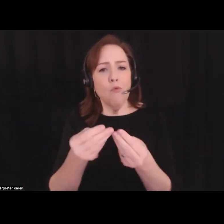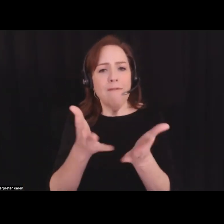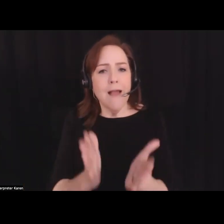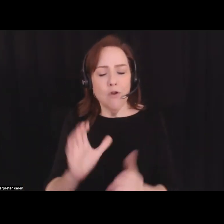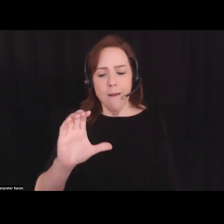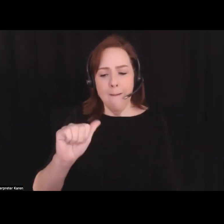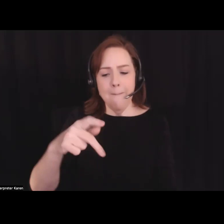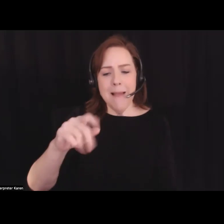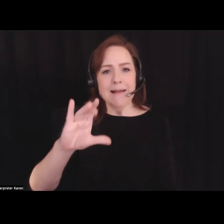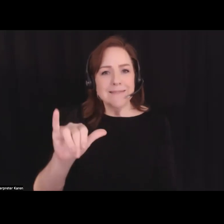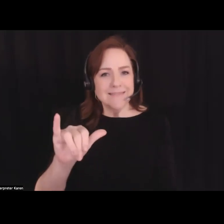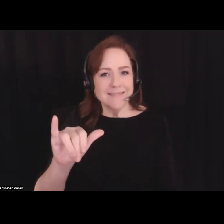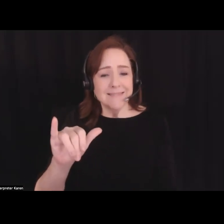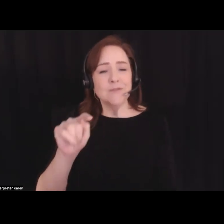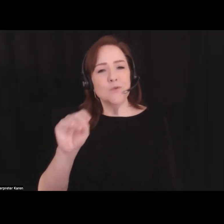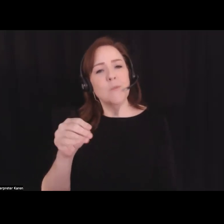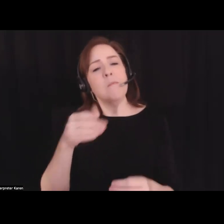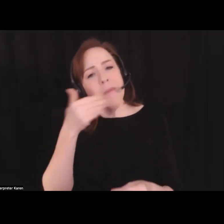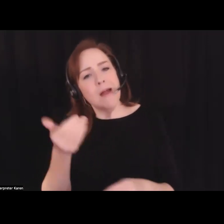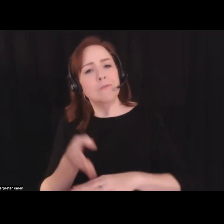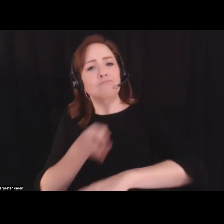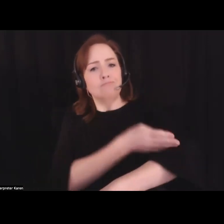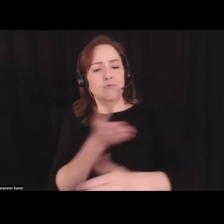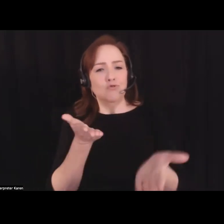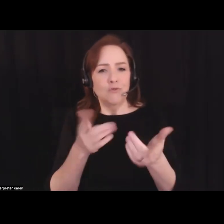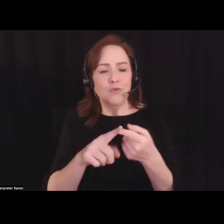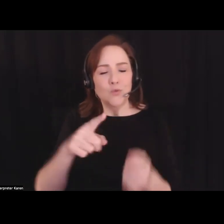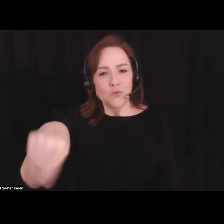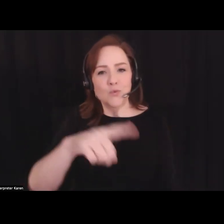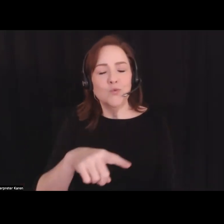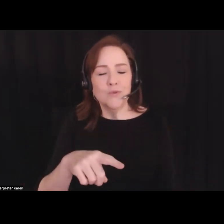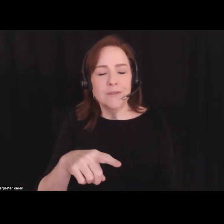with hearing loss we have invited director Jan Withers to open our training by sharing